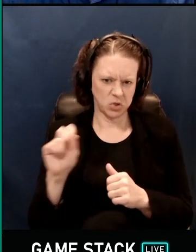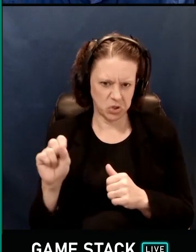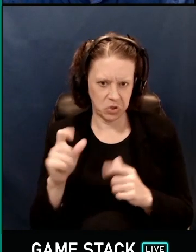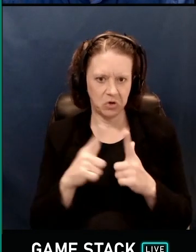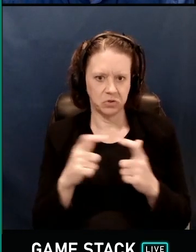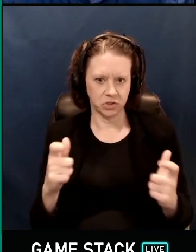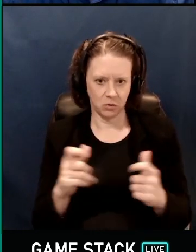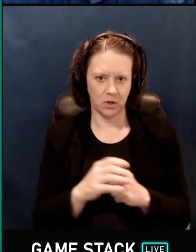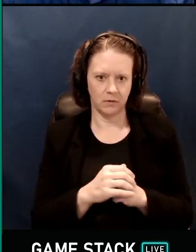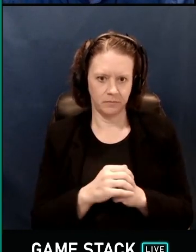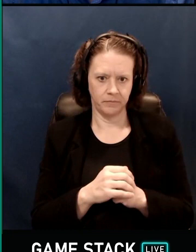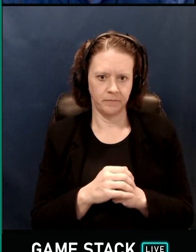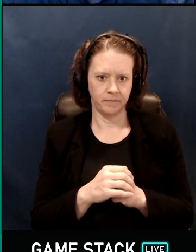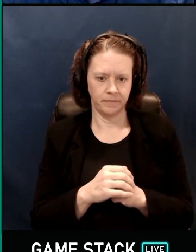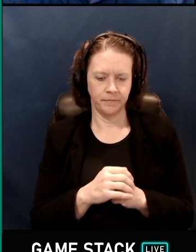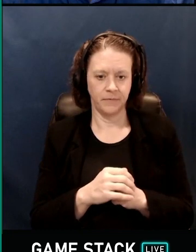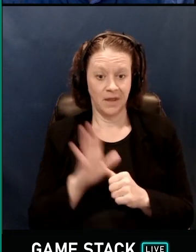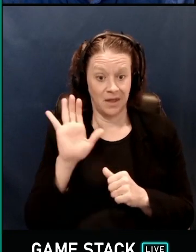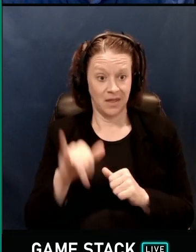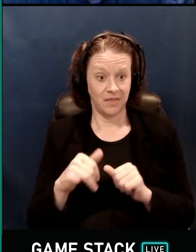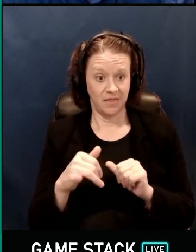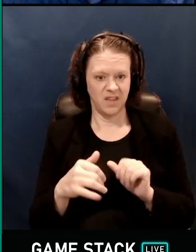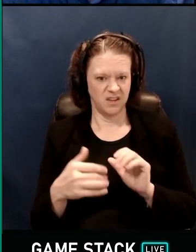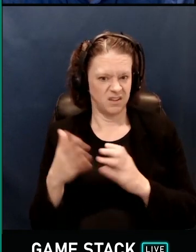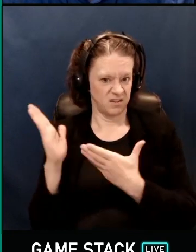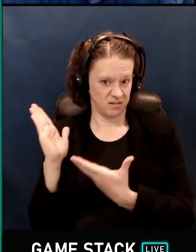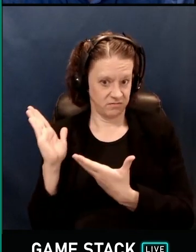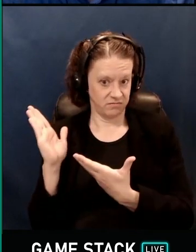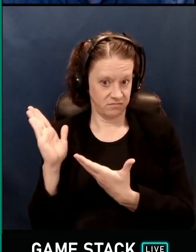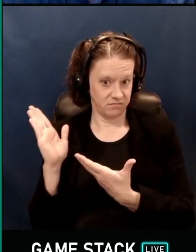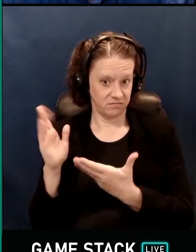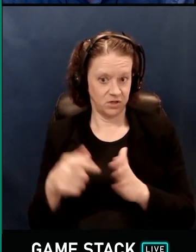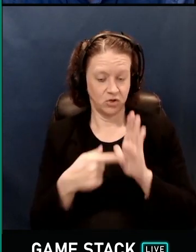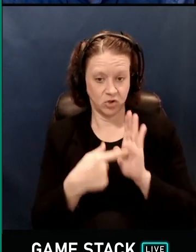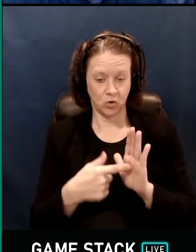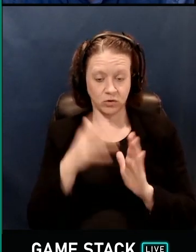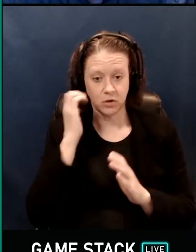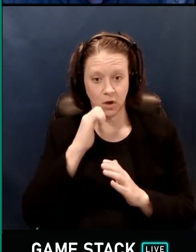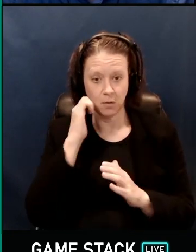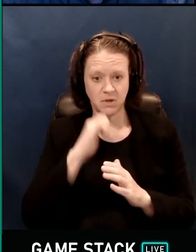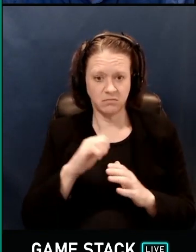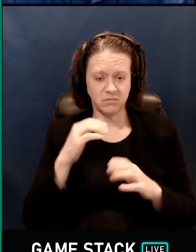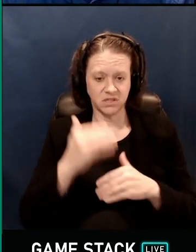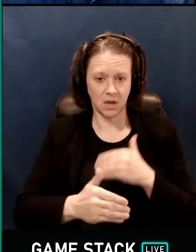This shows common steps of virtual machine image customization on Azure.